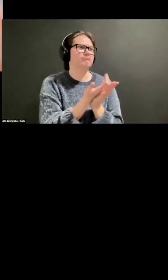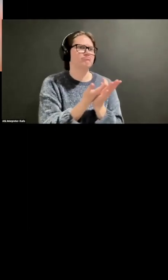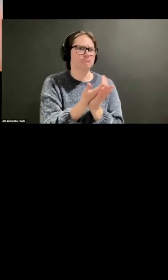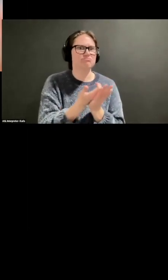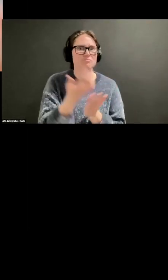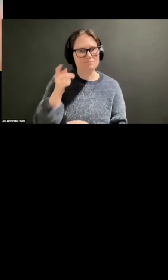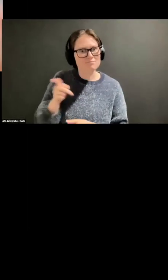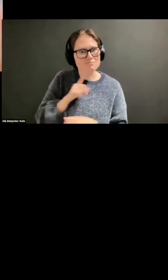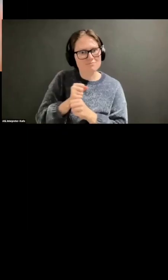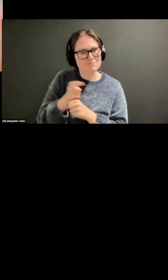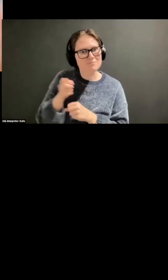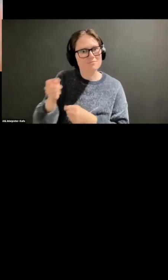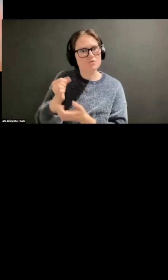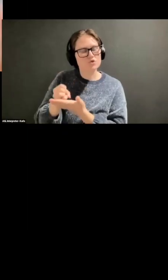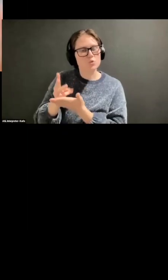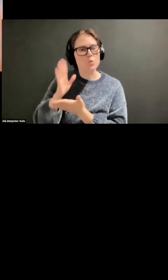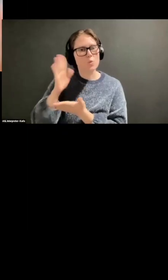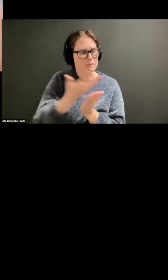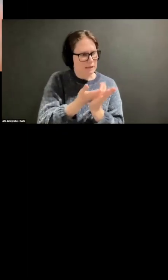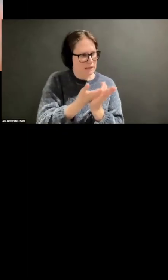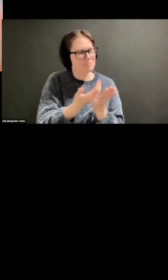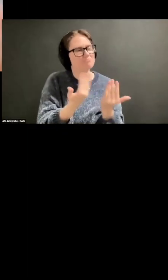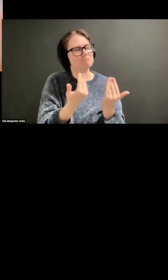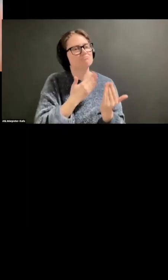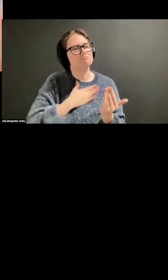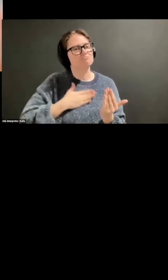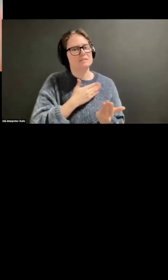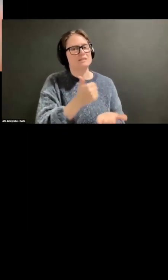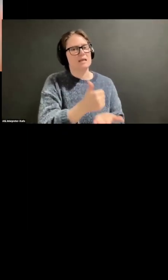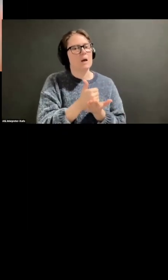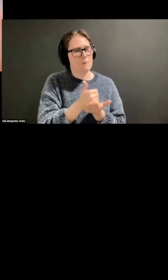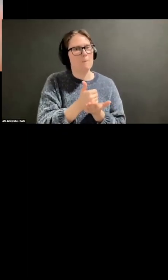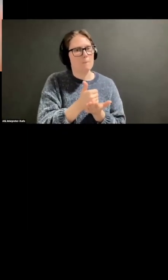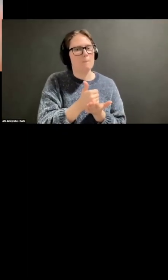to please help them out, taking placement of